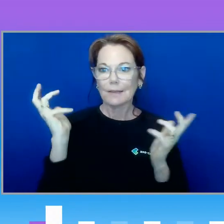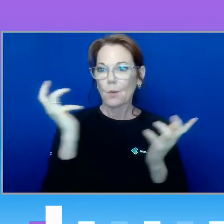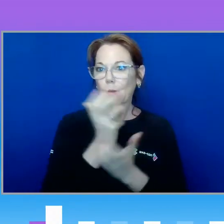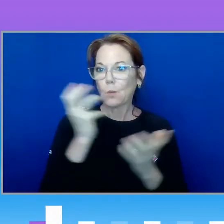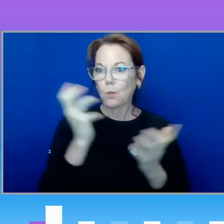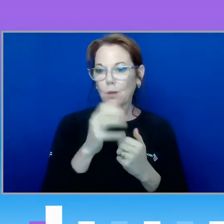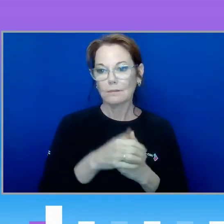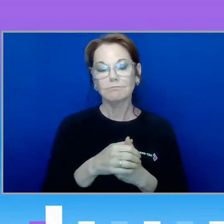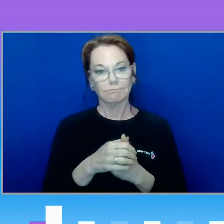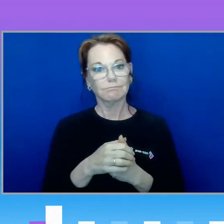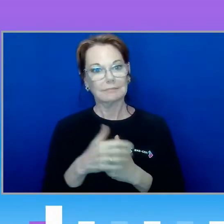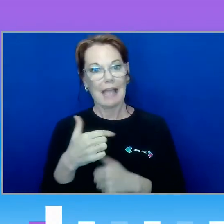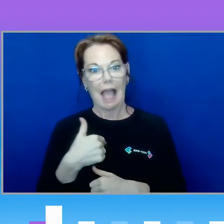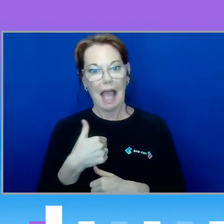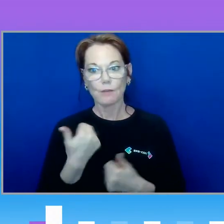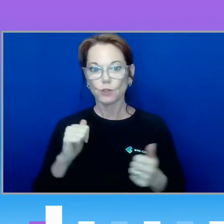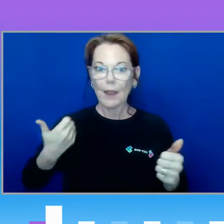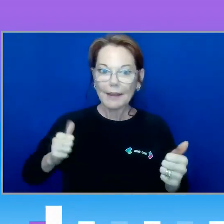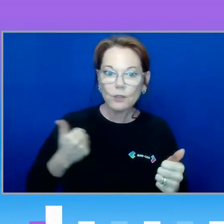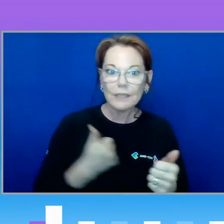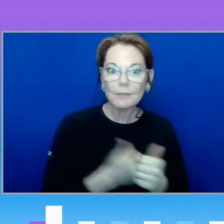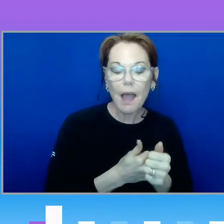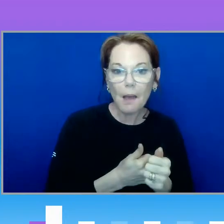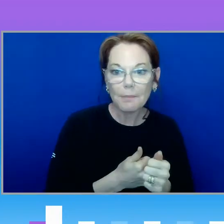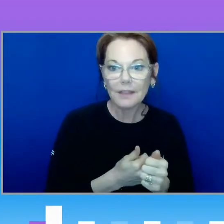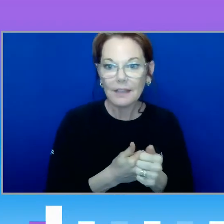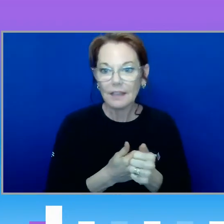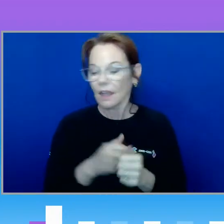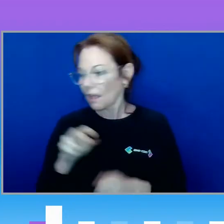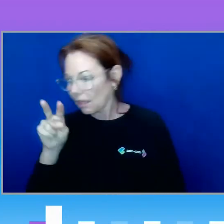amazing. I have to say, I was trying to keep up with just the